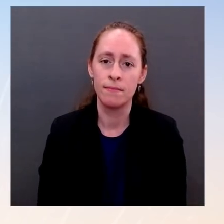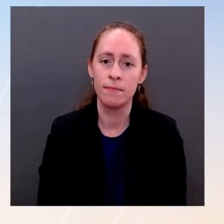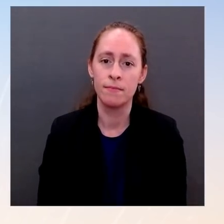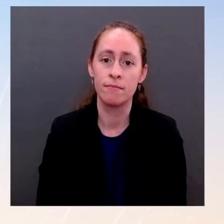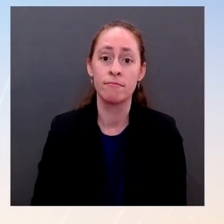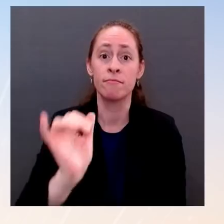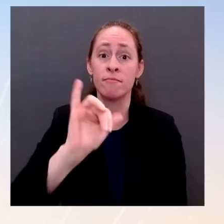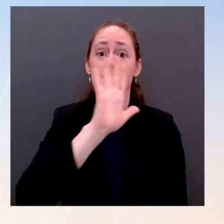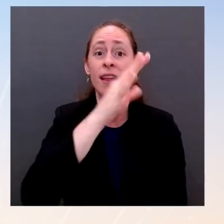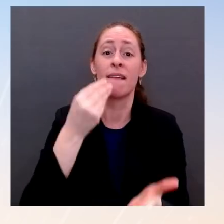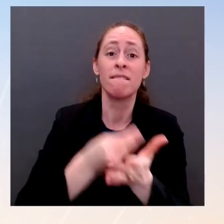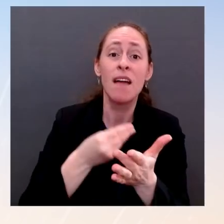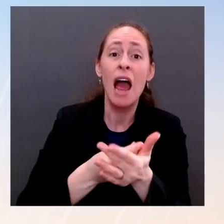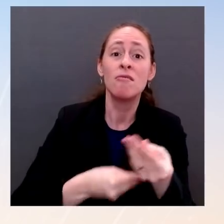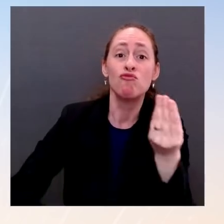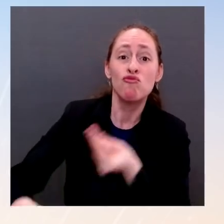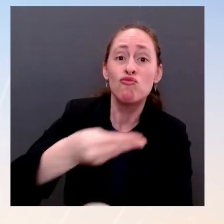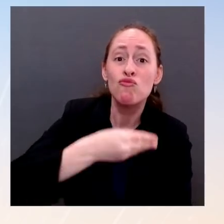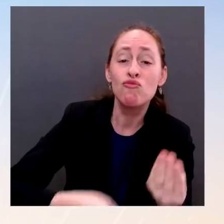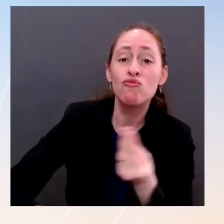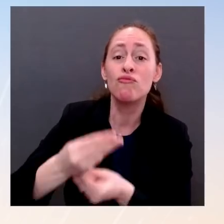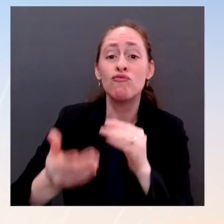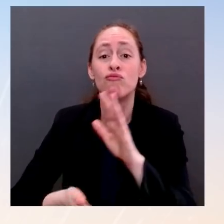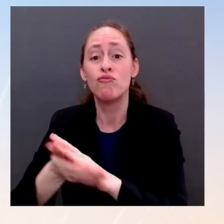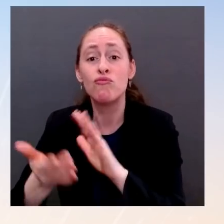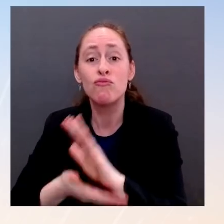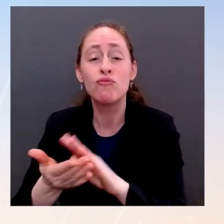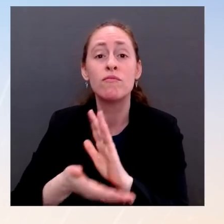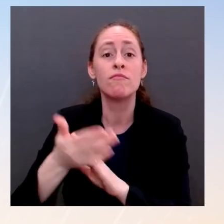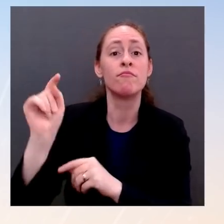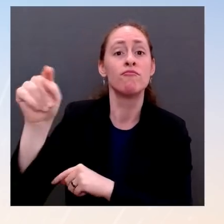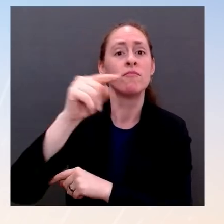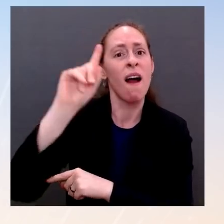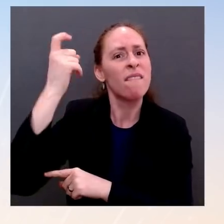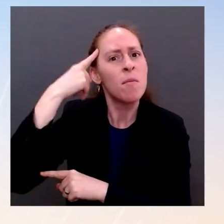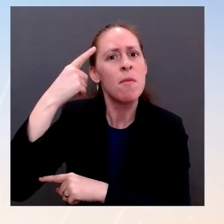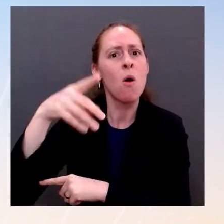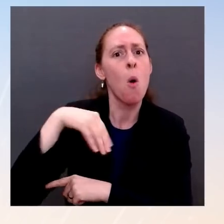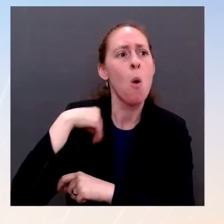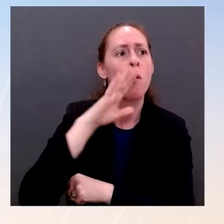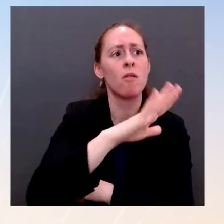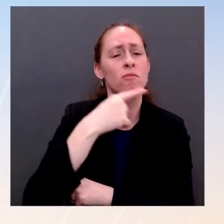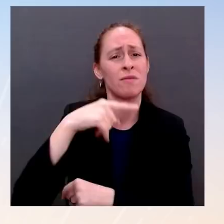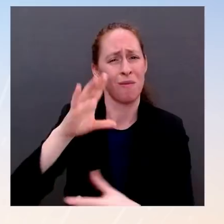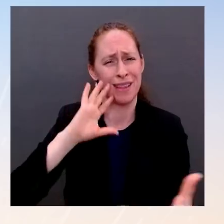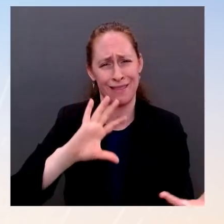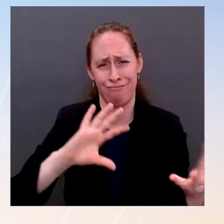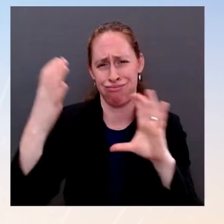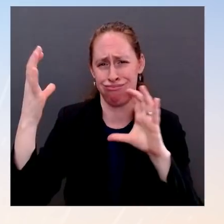They've been calibrated to maximize alignment with our Allies and partners. They're flexible to allow for further escalation